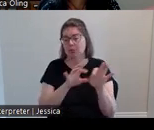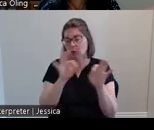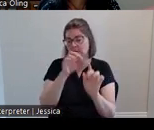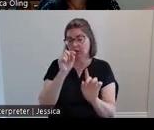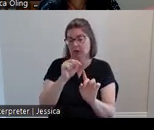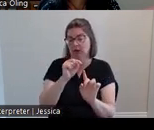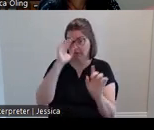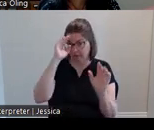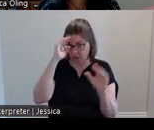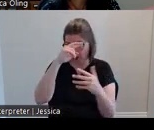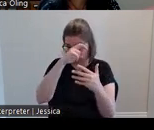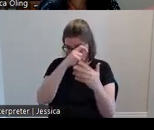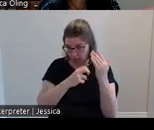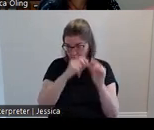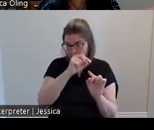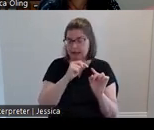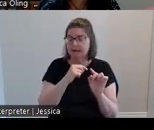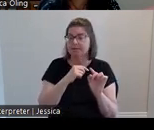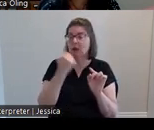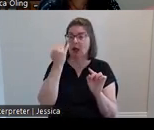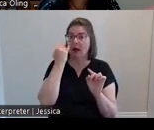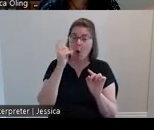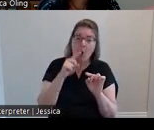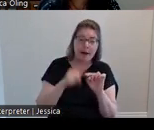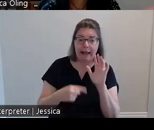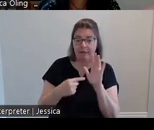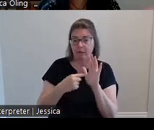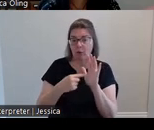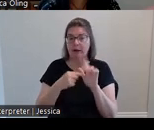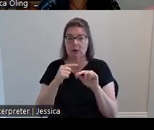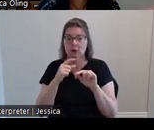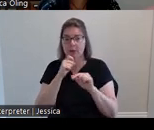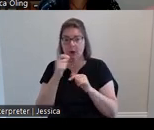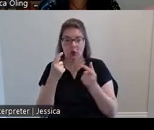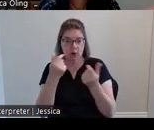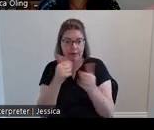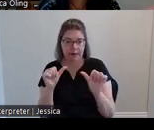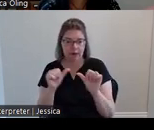So if you think, “oh, I can't afford this, so I'm not going to do anything”, that becomes a problem.